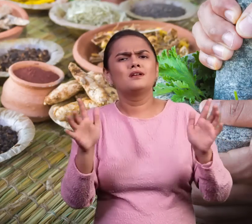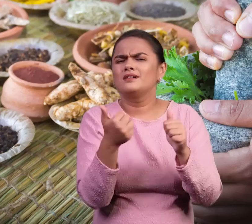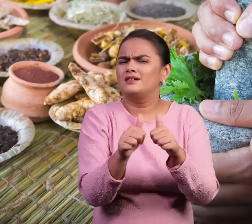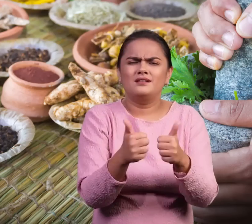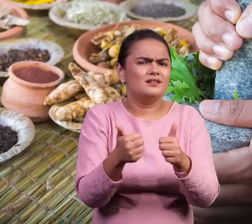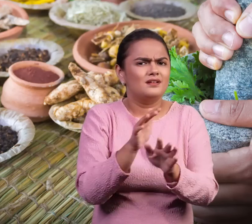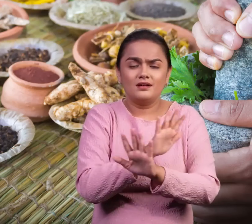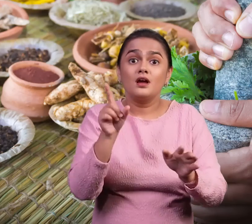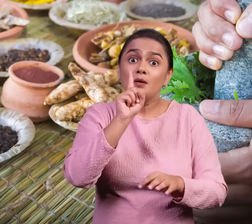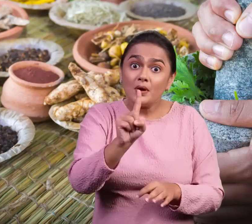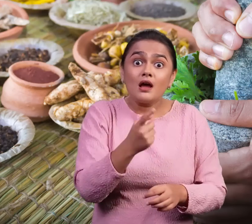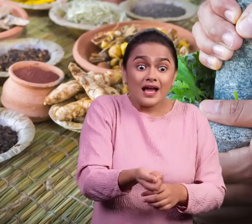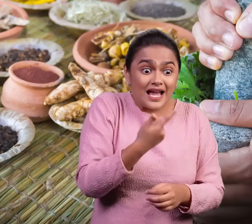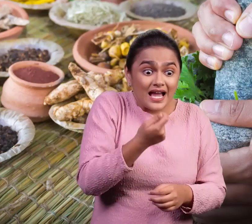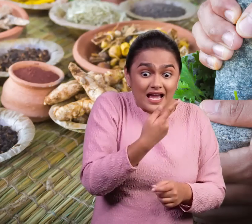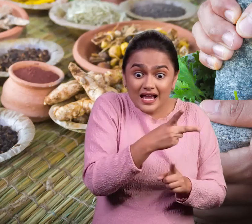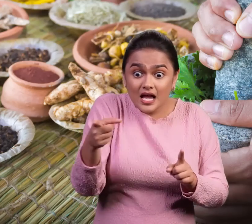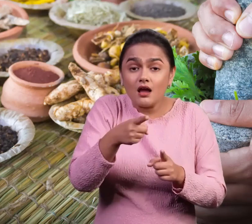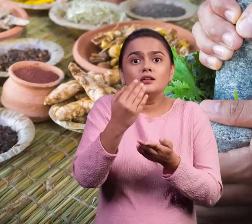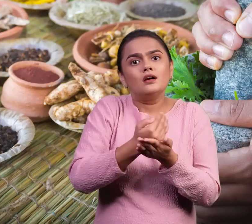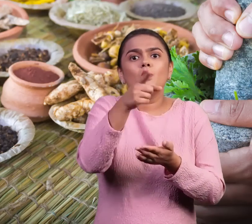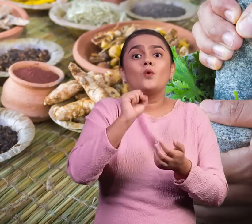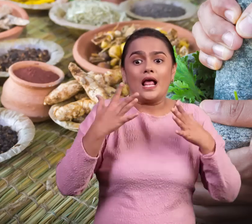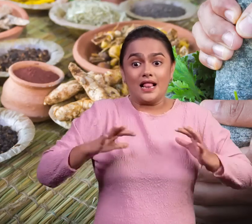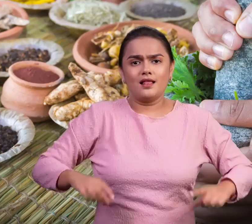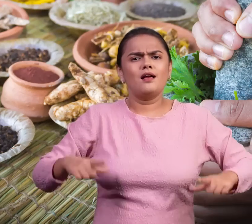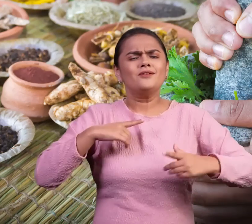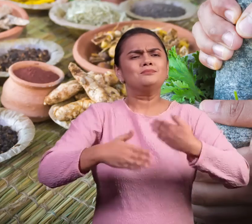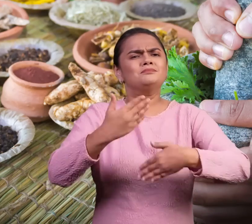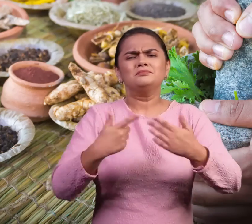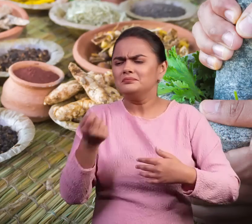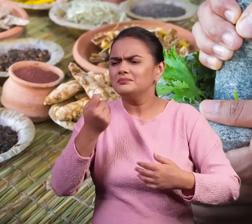But you can live a healthy life with available HIV treatments.